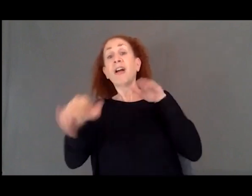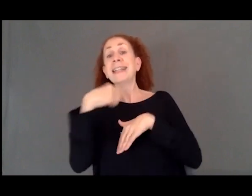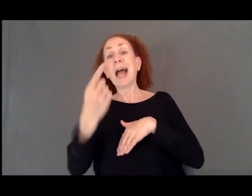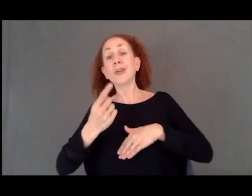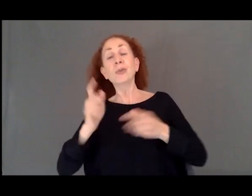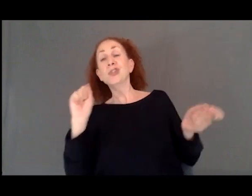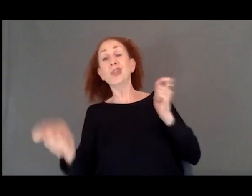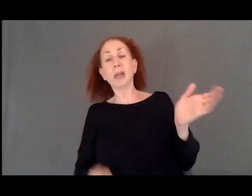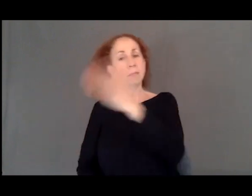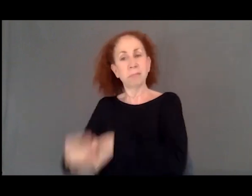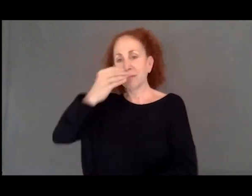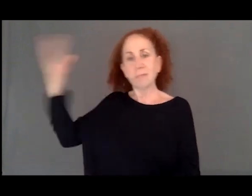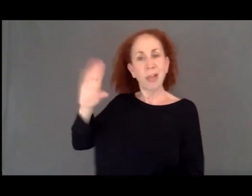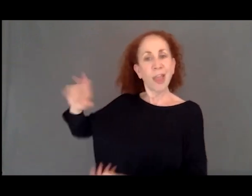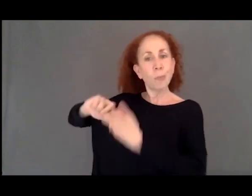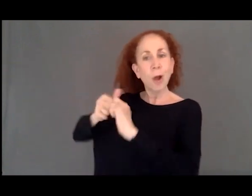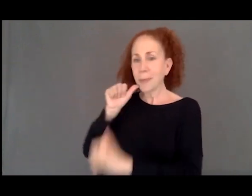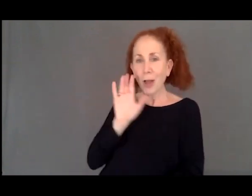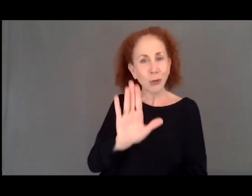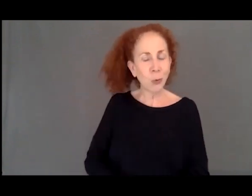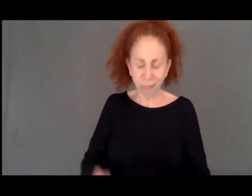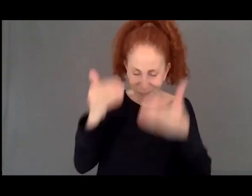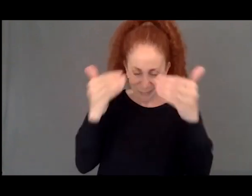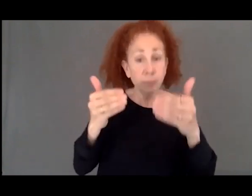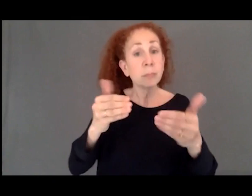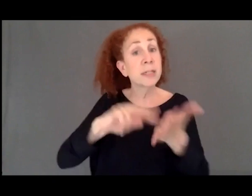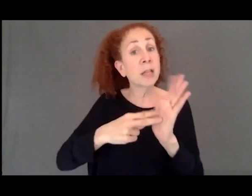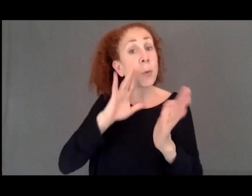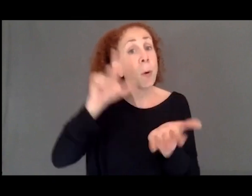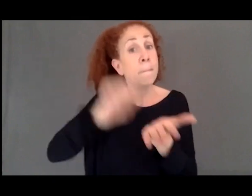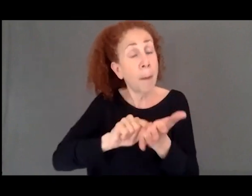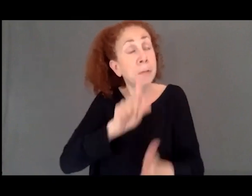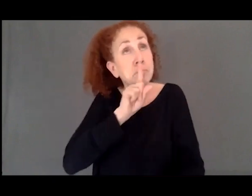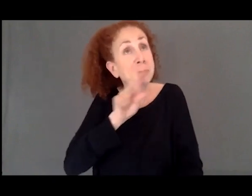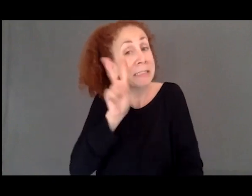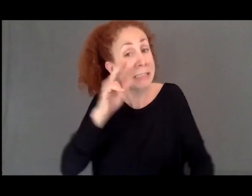what they want to hear. That's their problem, not yours. I'm not guaranteeing that you're going to get published.